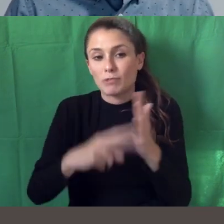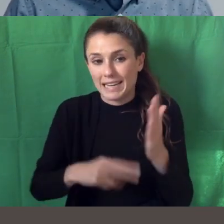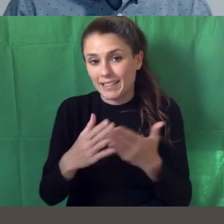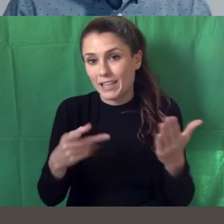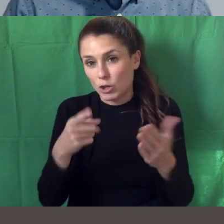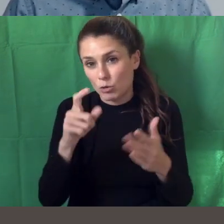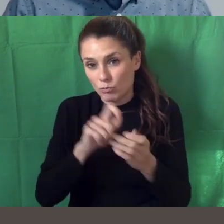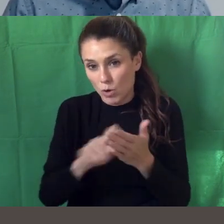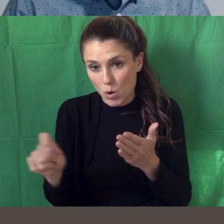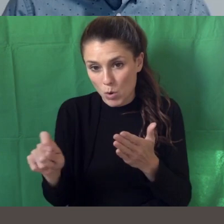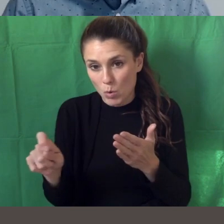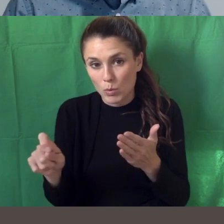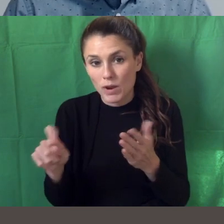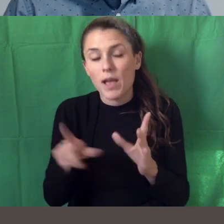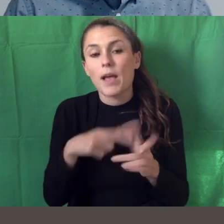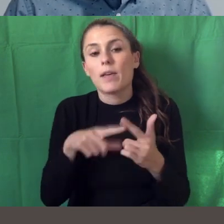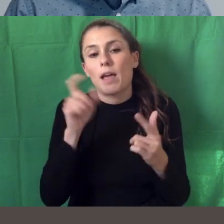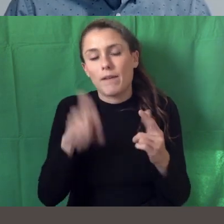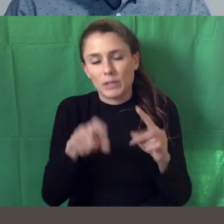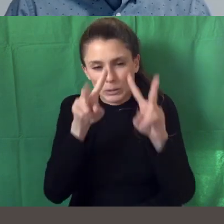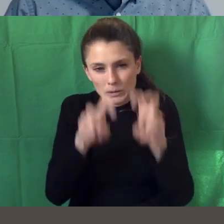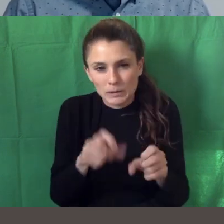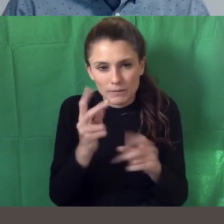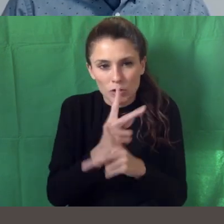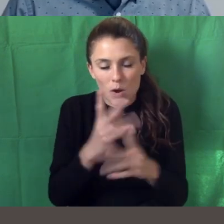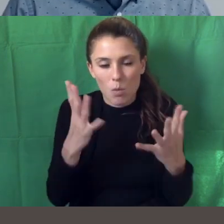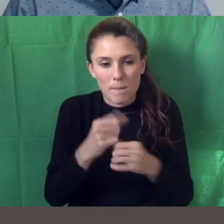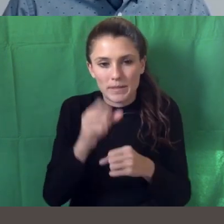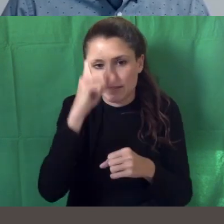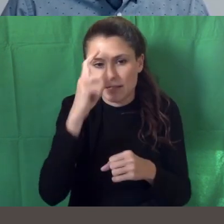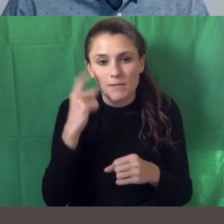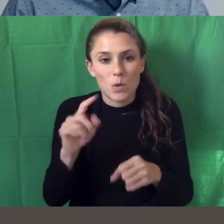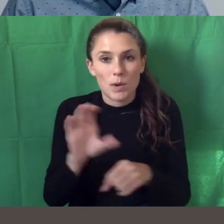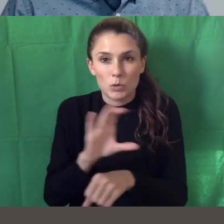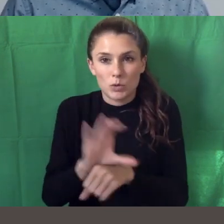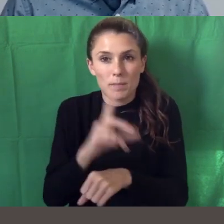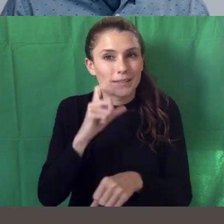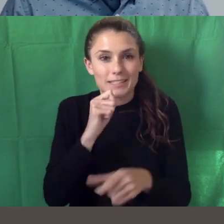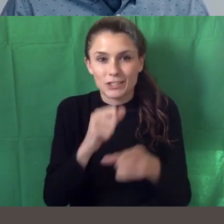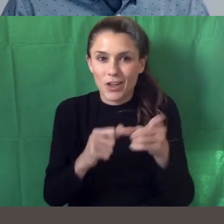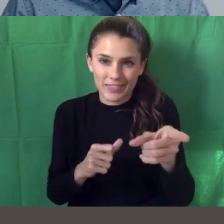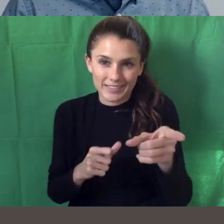and having to parse it in something that actually makes sense to a computer, because it's not this line of text.